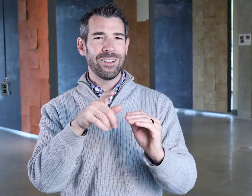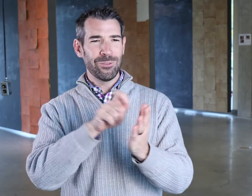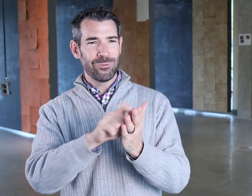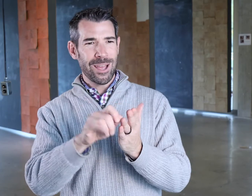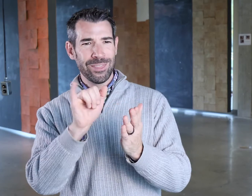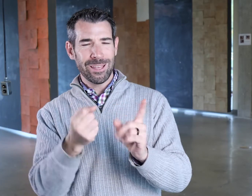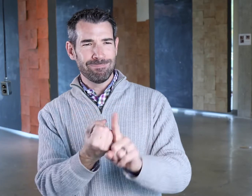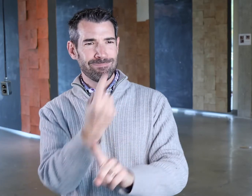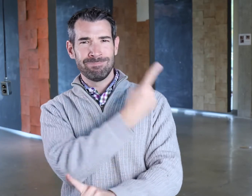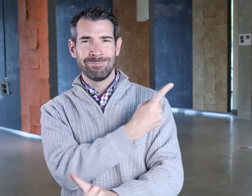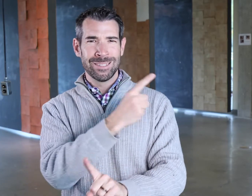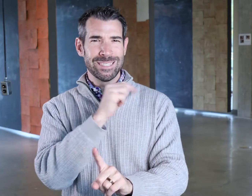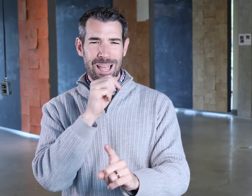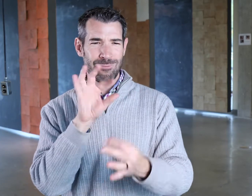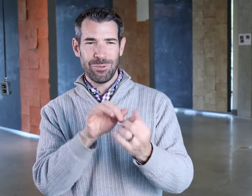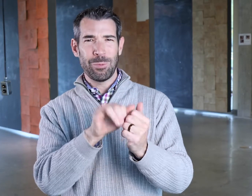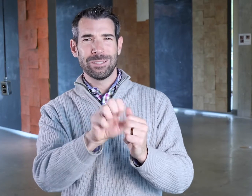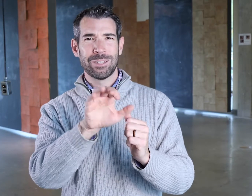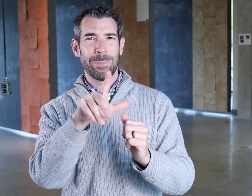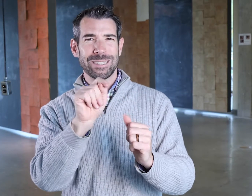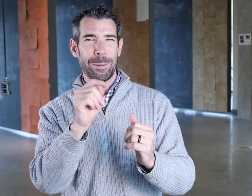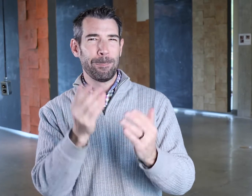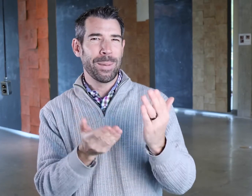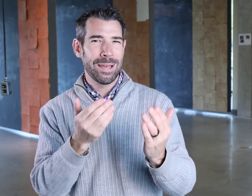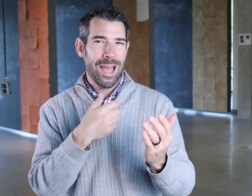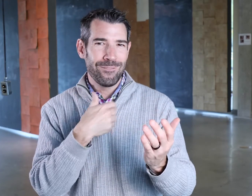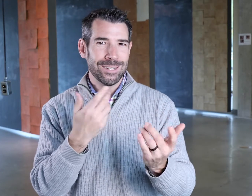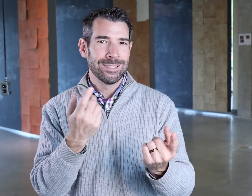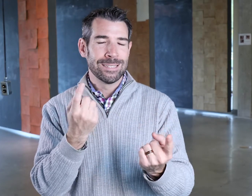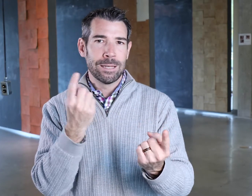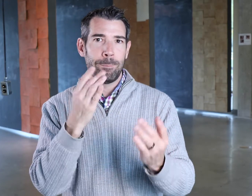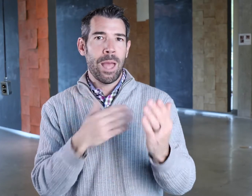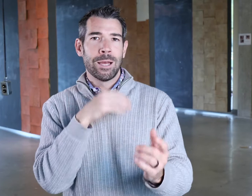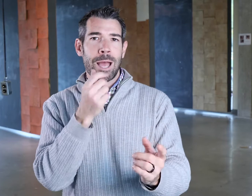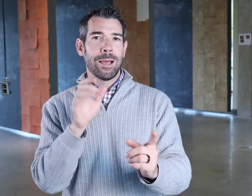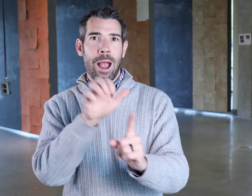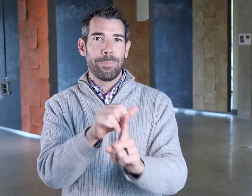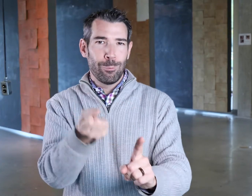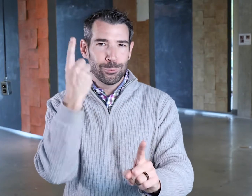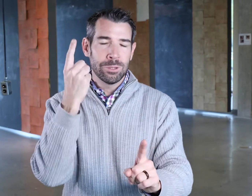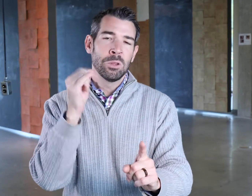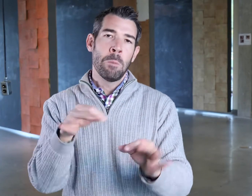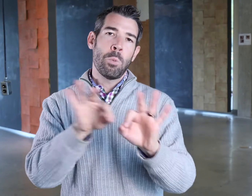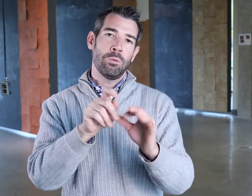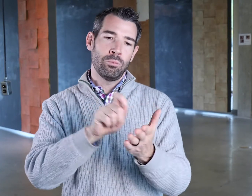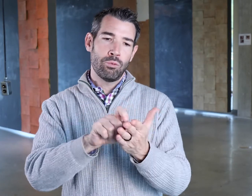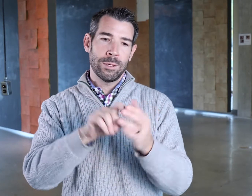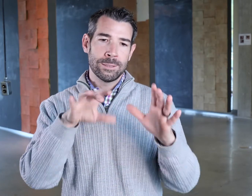If something is written on the test that has nothing to do with the subject, then maybe there is something I haven't captured or didn't